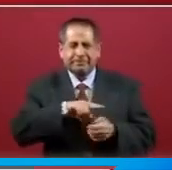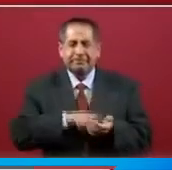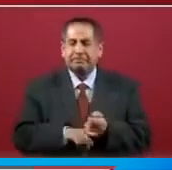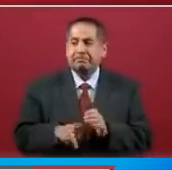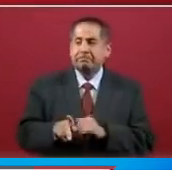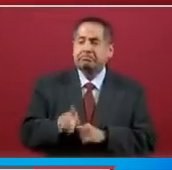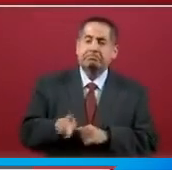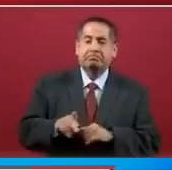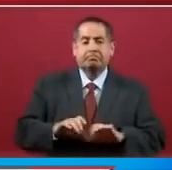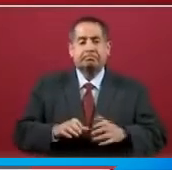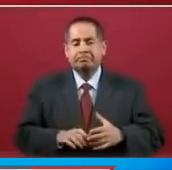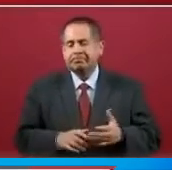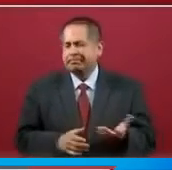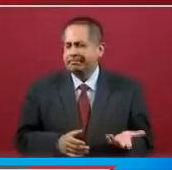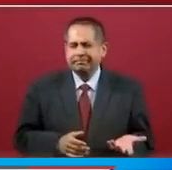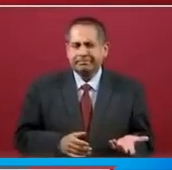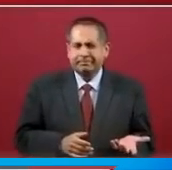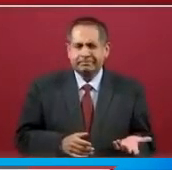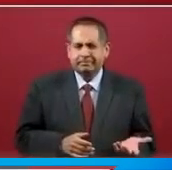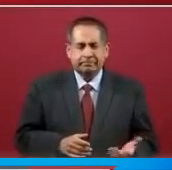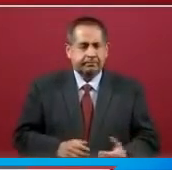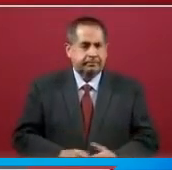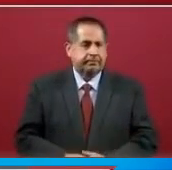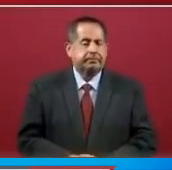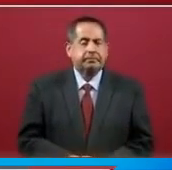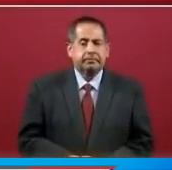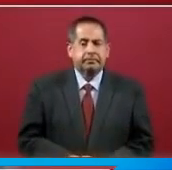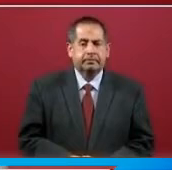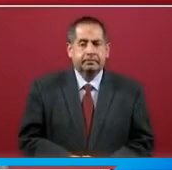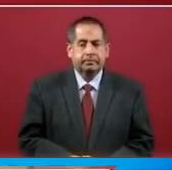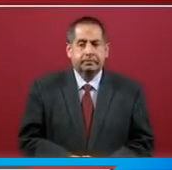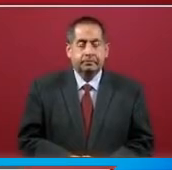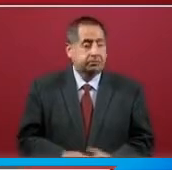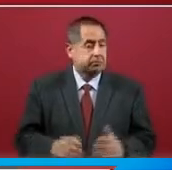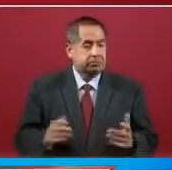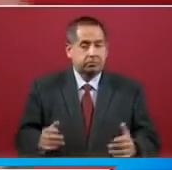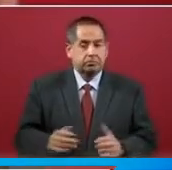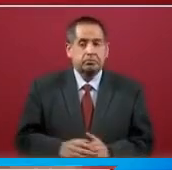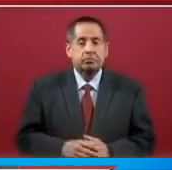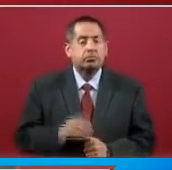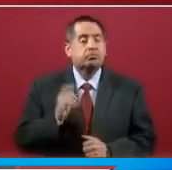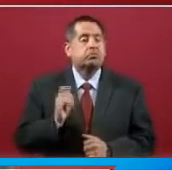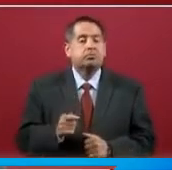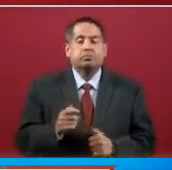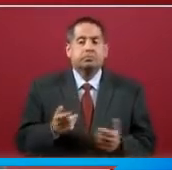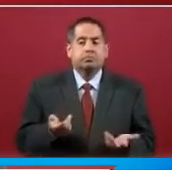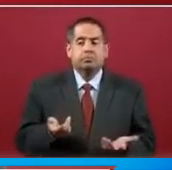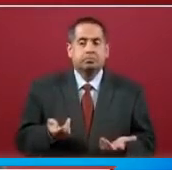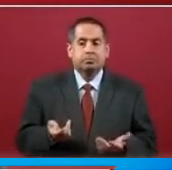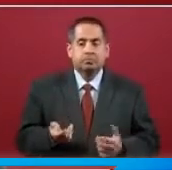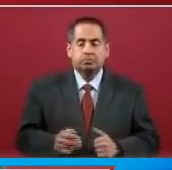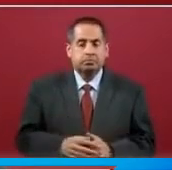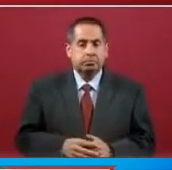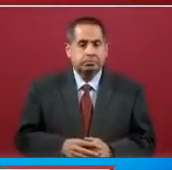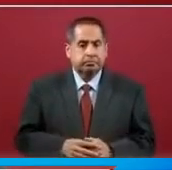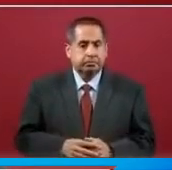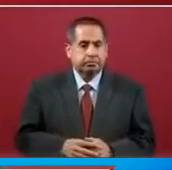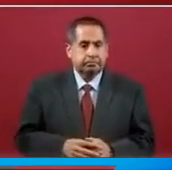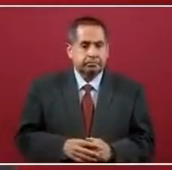they think that their practices are the same as their political adversaries the documentary of populism was financed by conservatism in Mexico